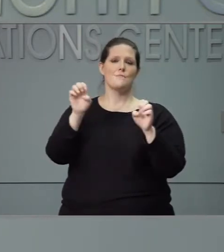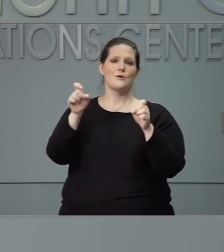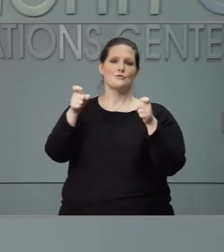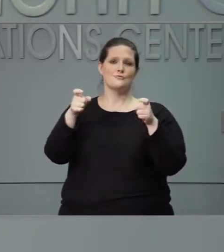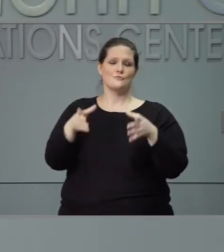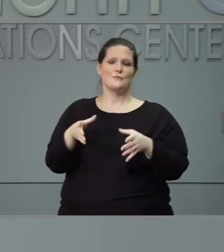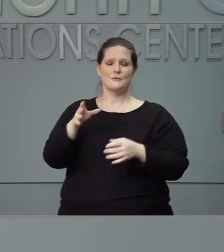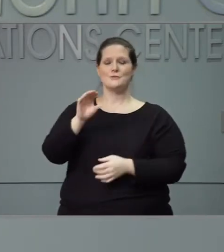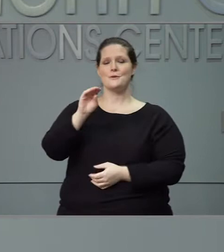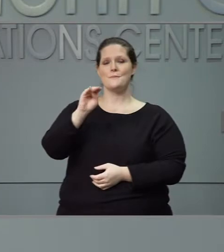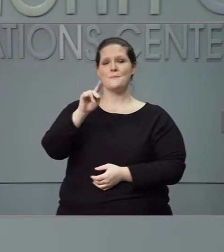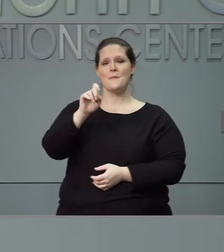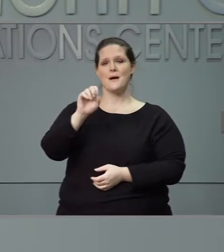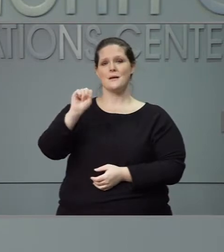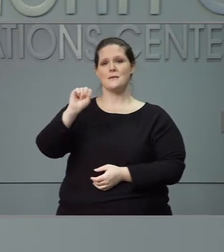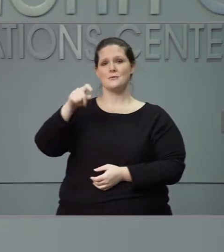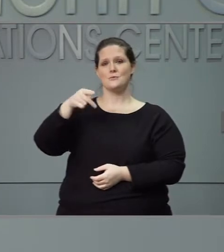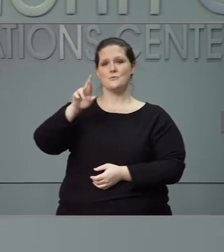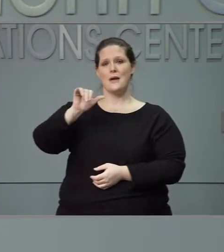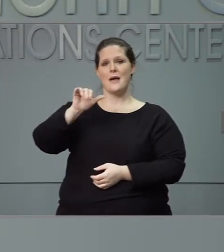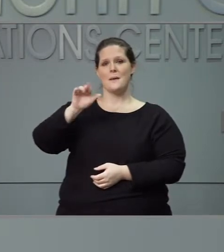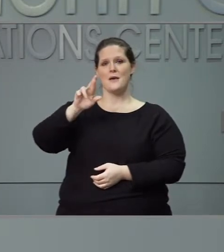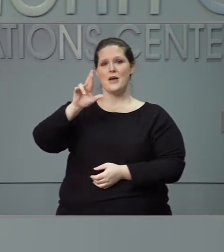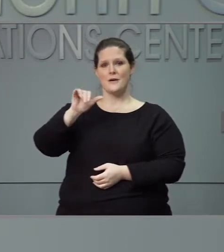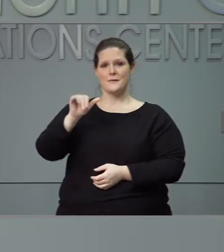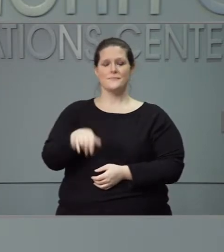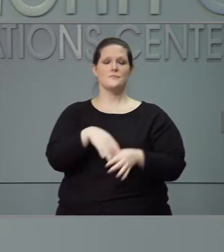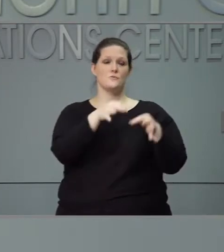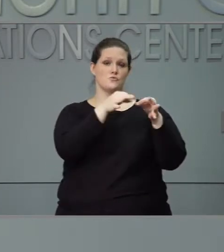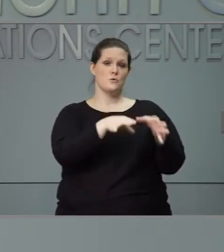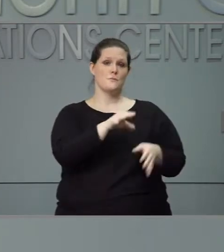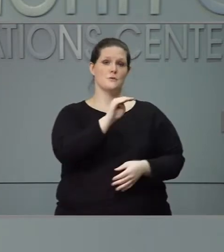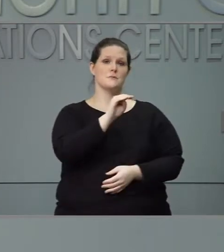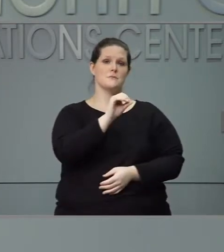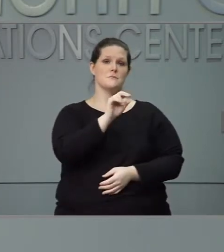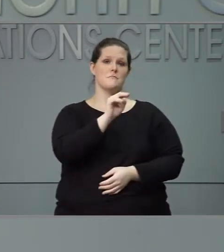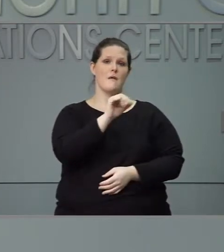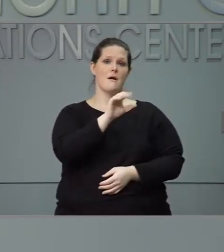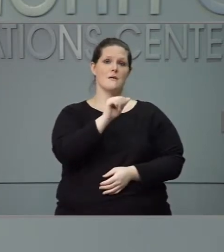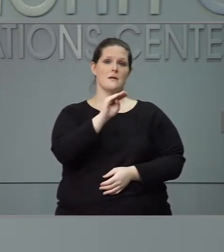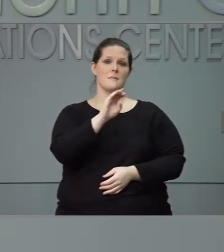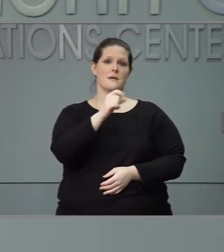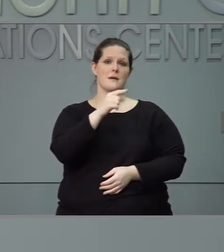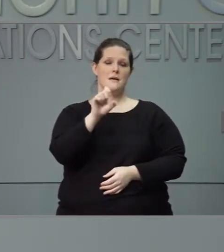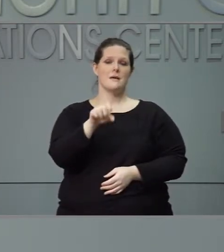Mr. Goforth: GRACIAS. AHORA VAMOS A LA REFUTACIÓN DE PARTE